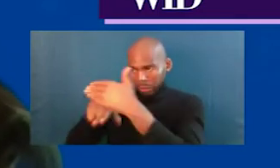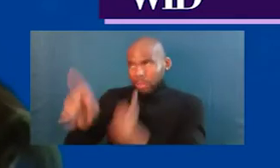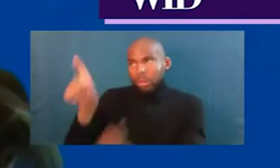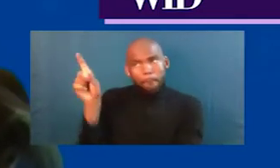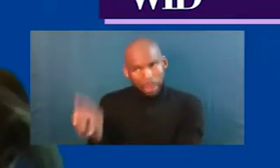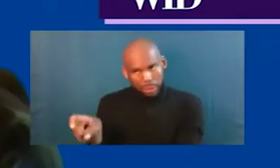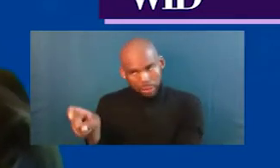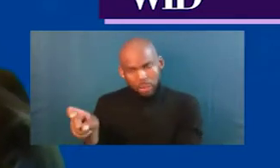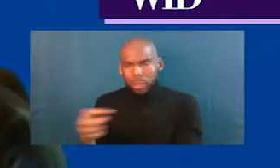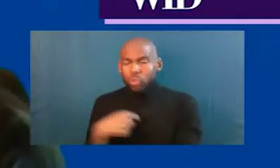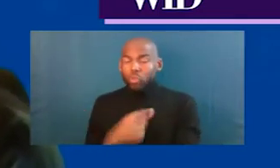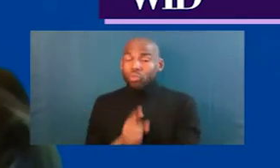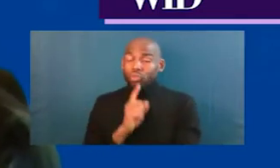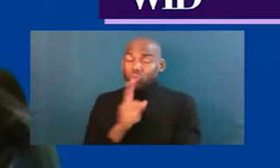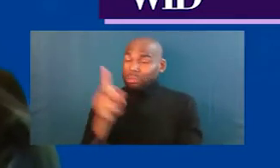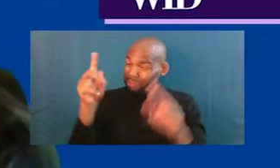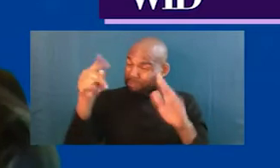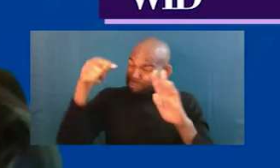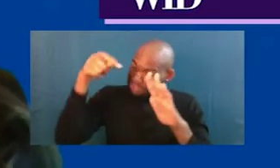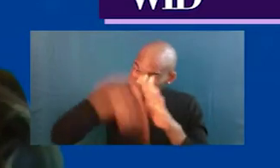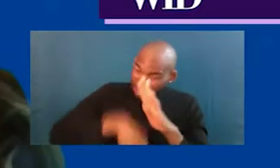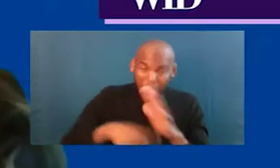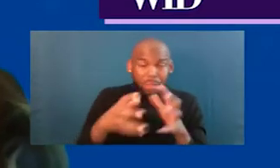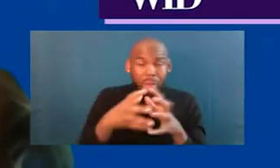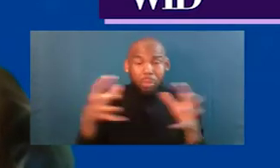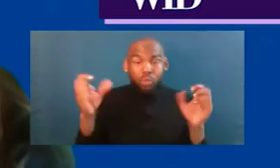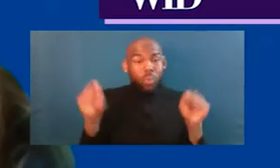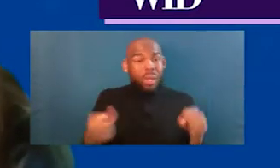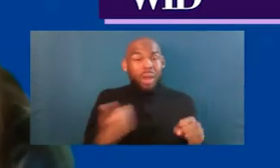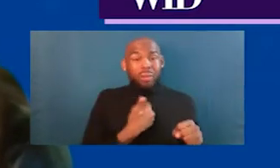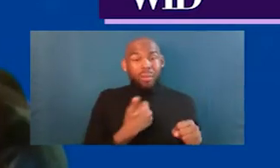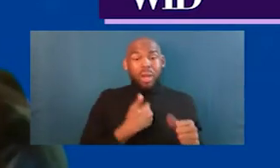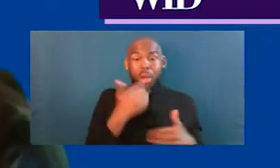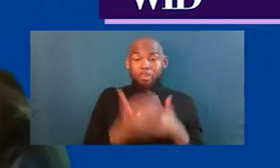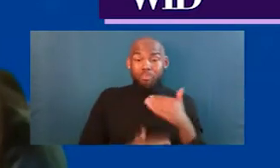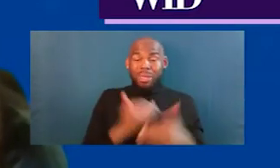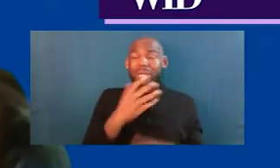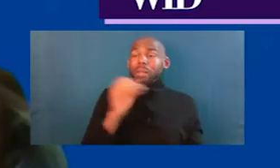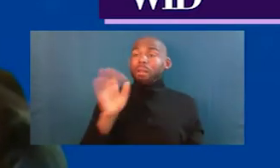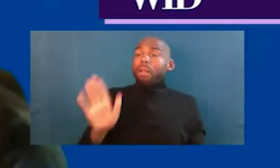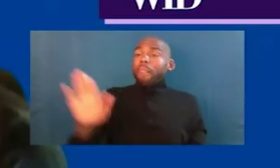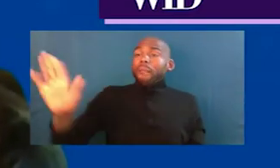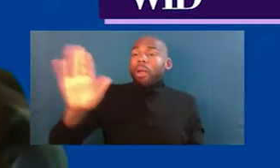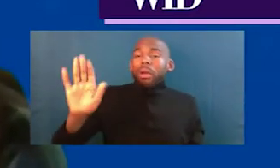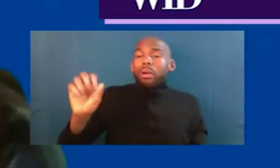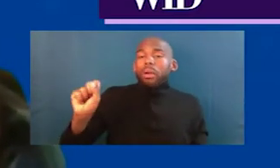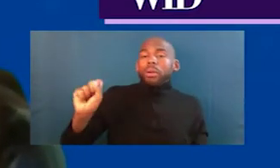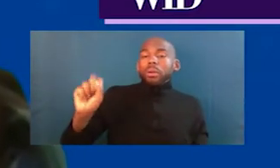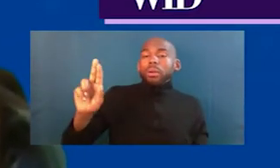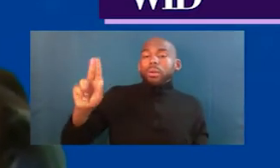deeply as we can into our own processes and our suppliers' processes so that nobody has